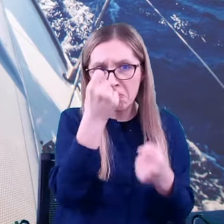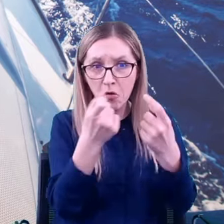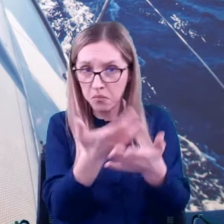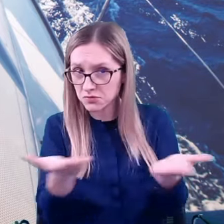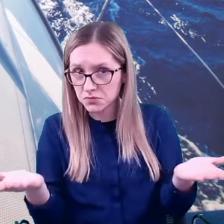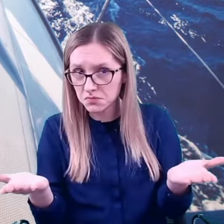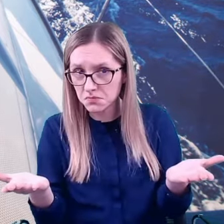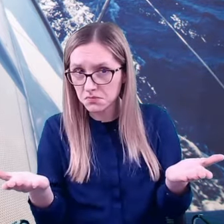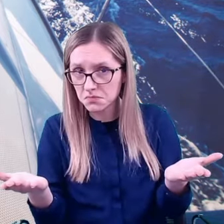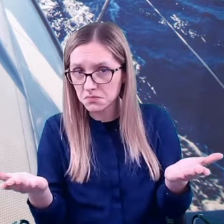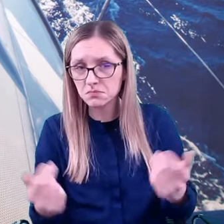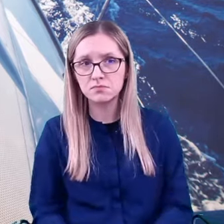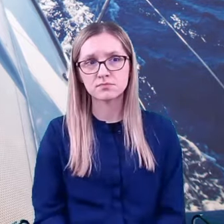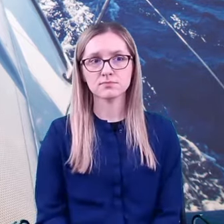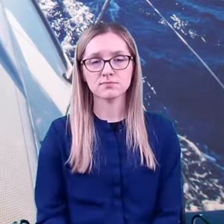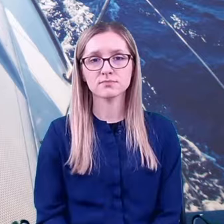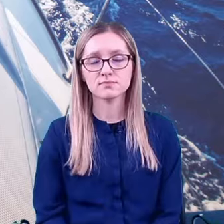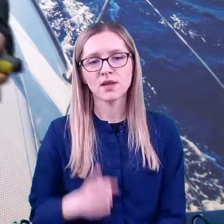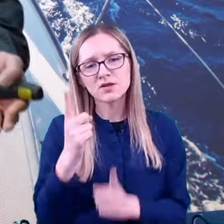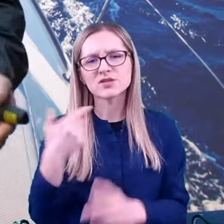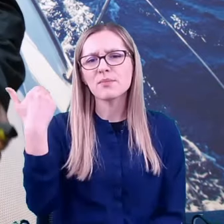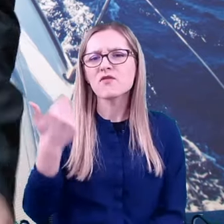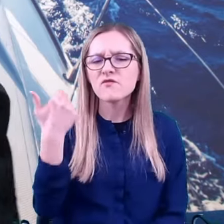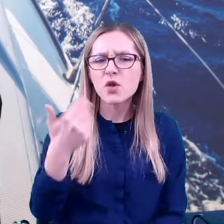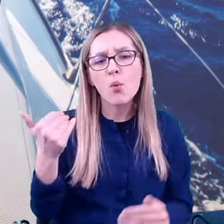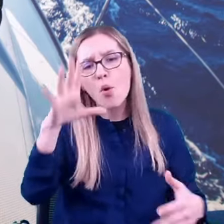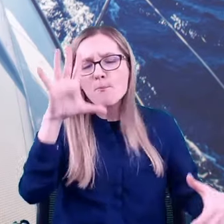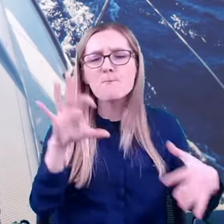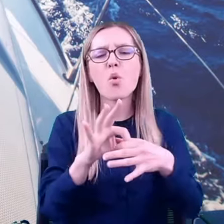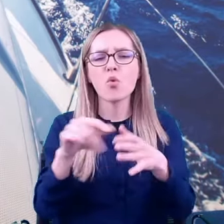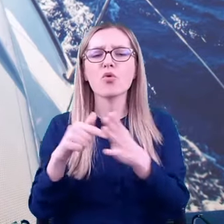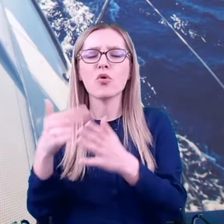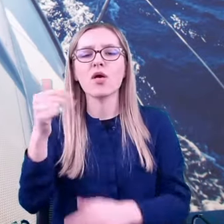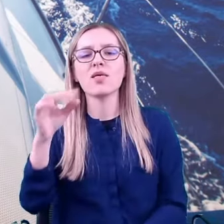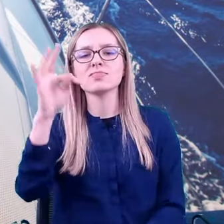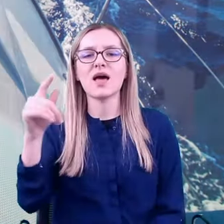During lectures, people often connect it with paraffin. Nothing of the sort.